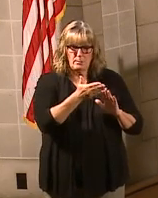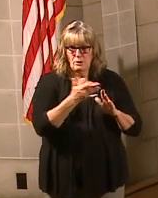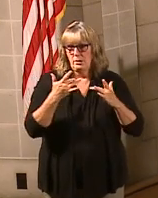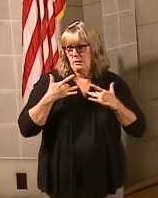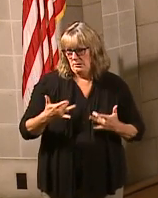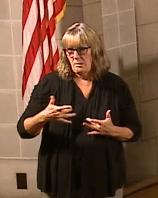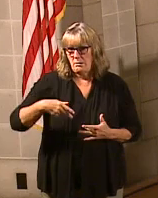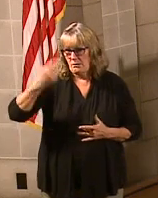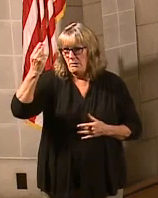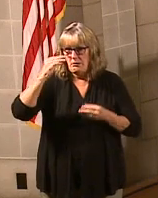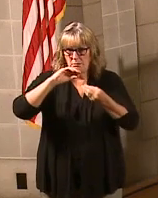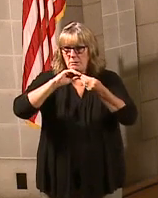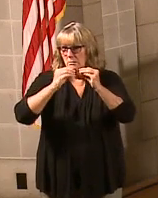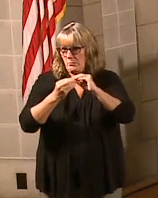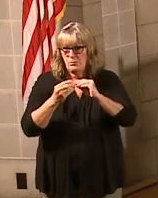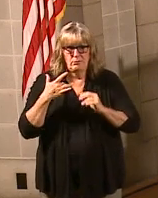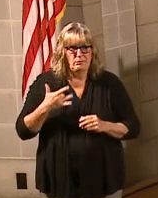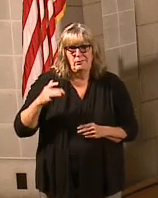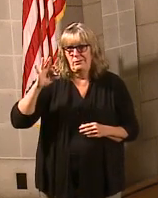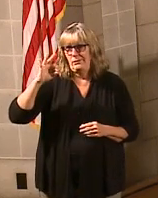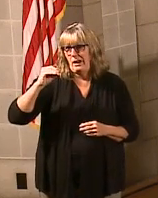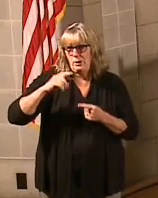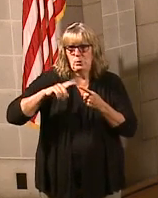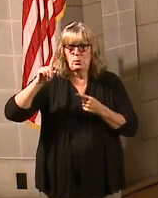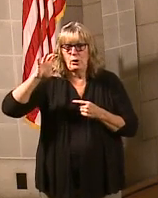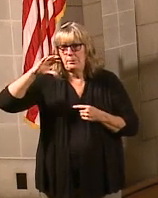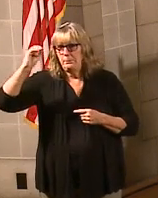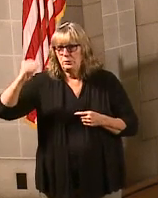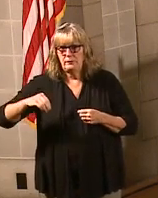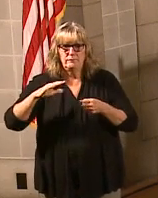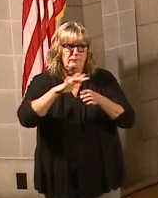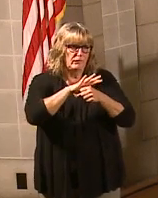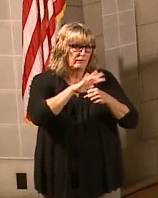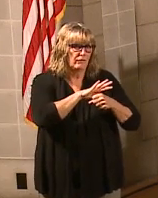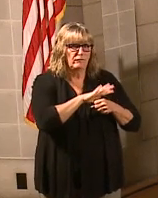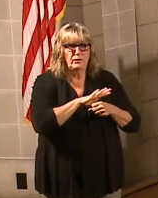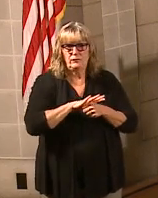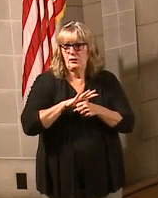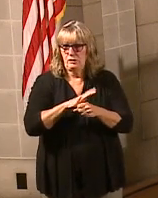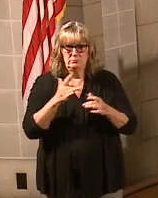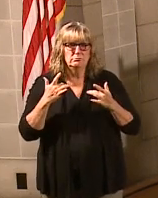THOSE NEEDS AND ALSO, SO WE'RE